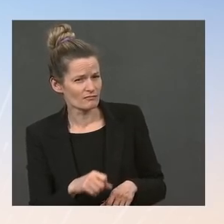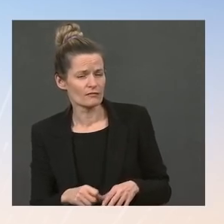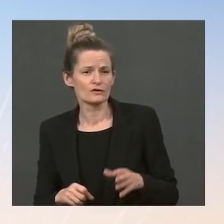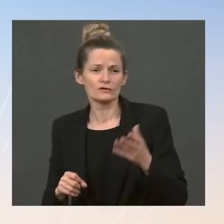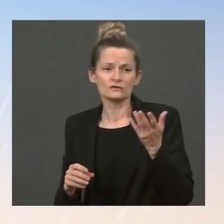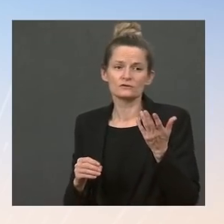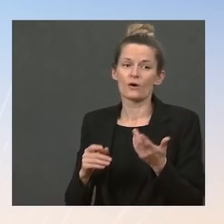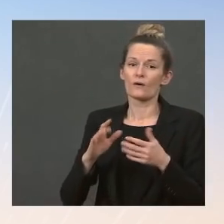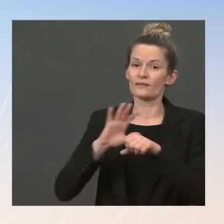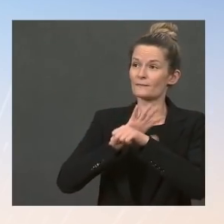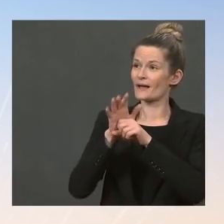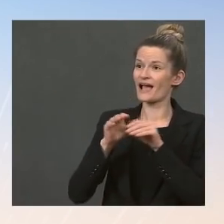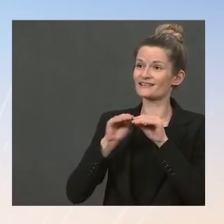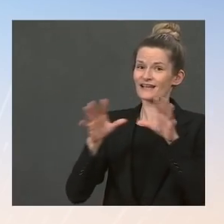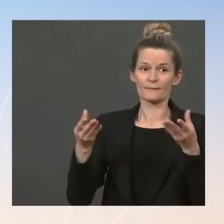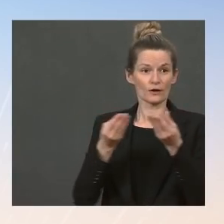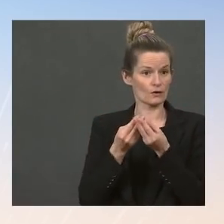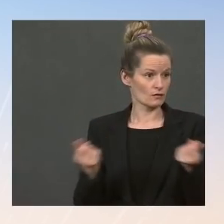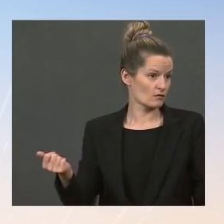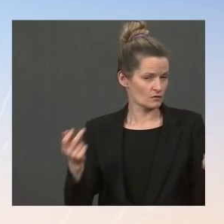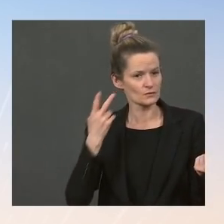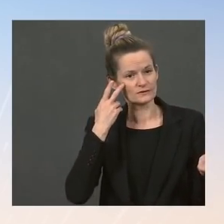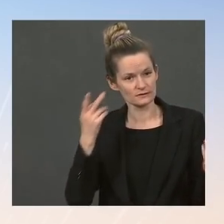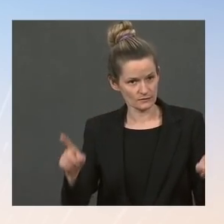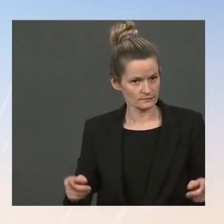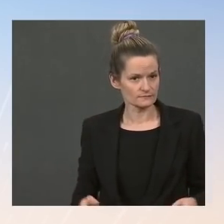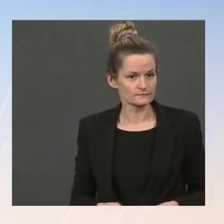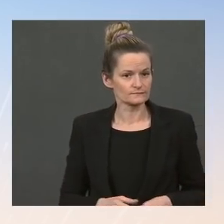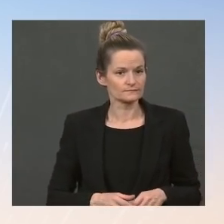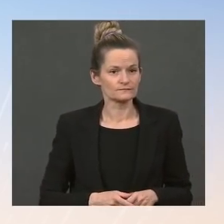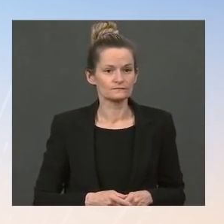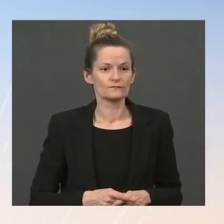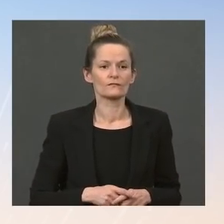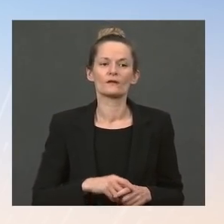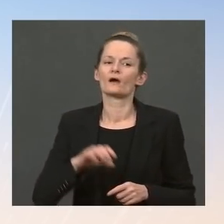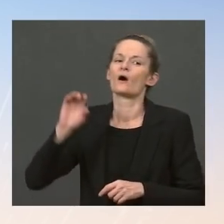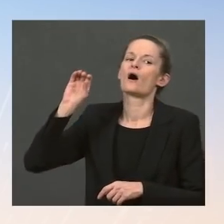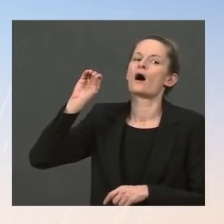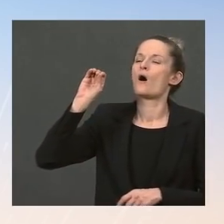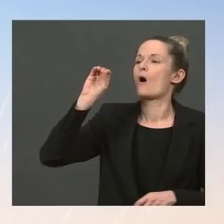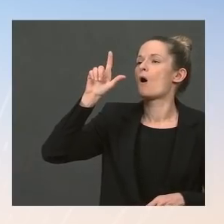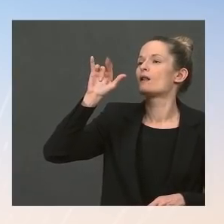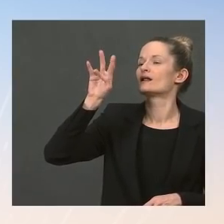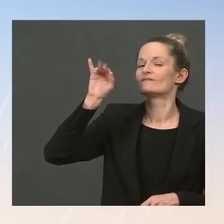Do you have any sense of a difference that made? Are you guys able to track that in any way? Ms. Psaki: It's a good question.